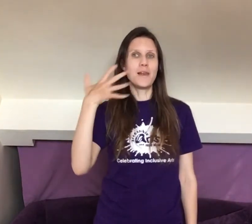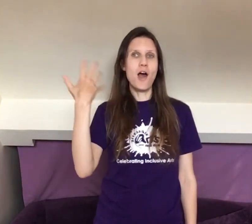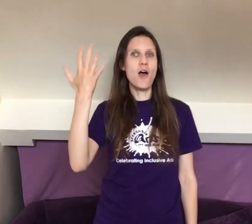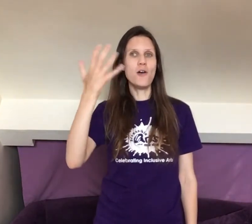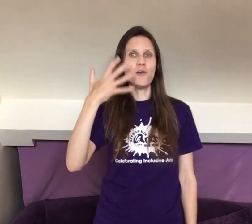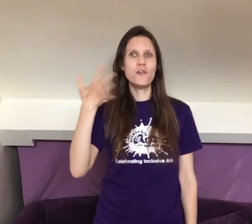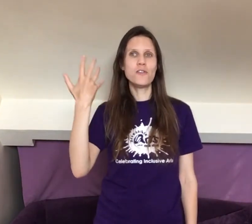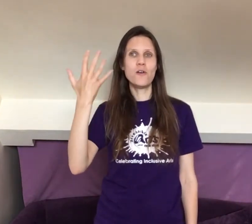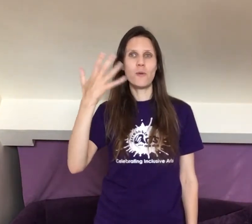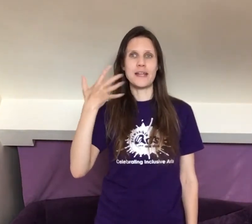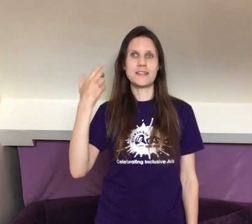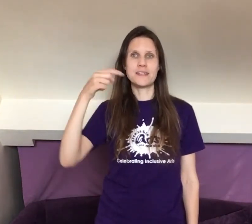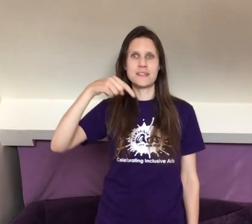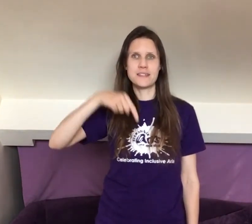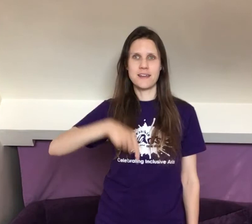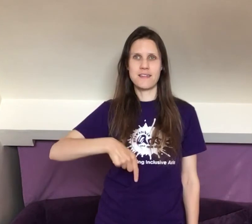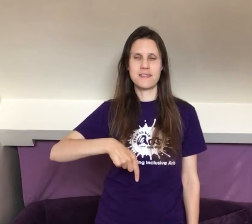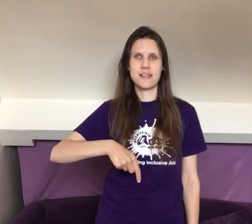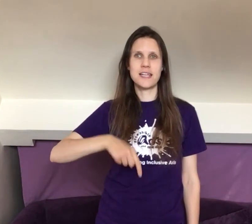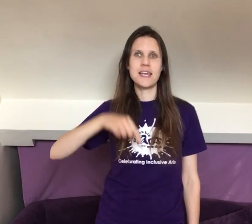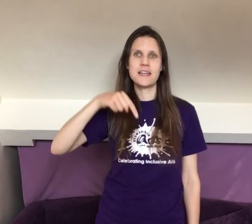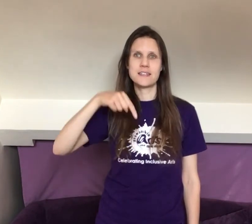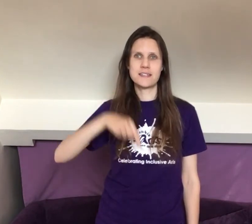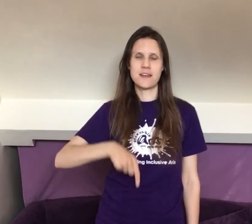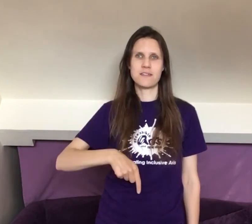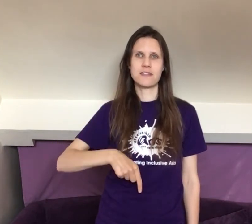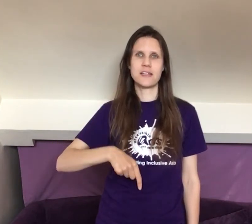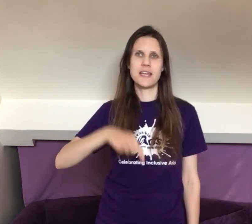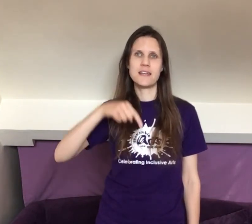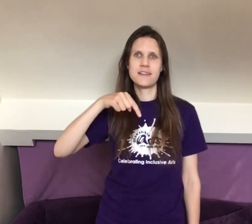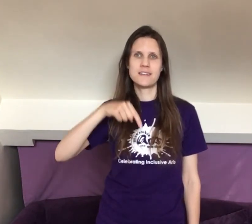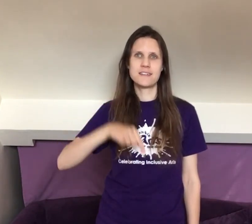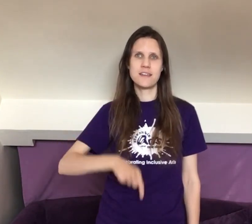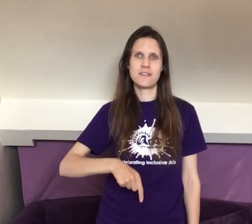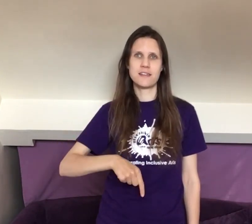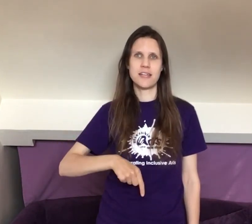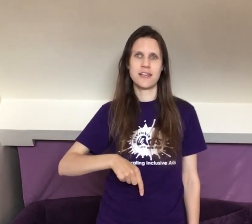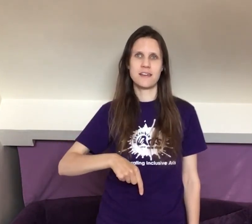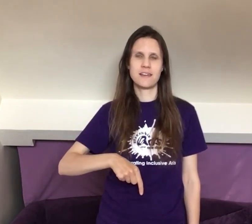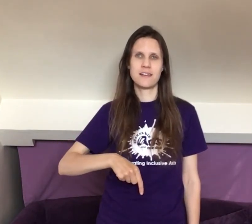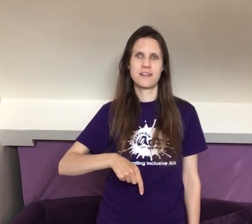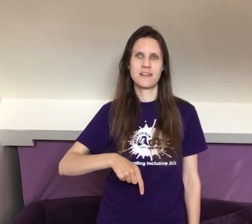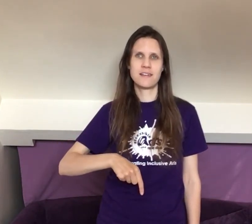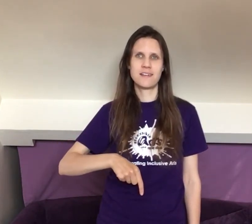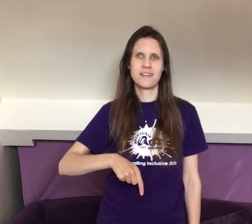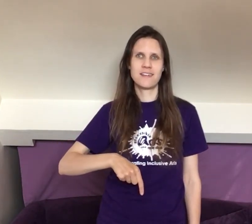Blow the wind southerly, southerly, southerly.